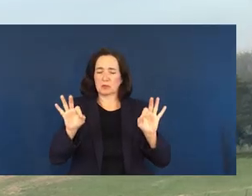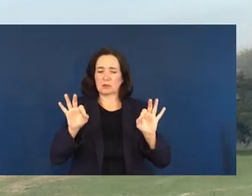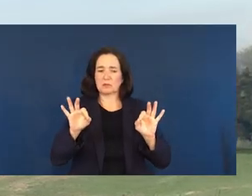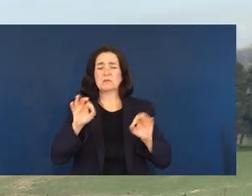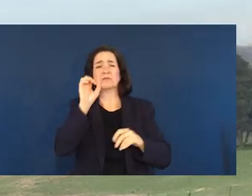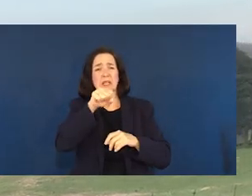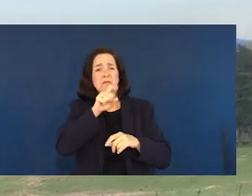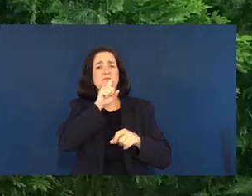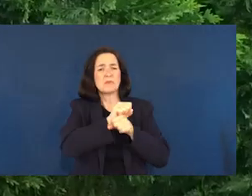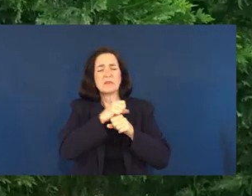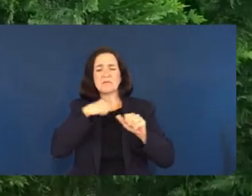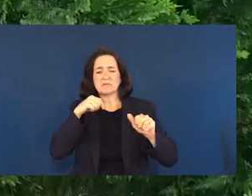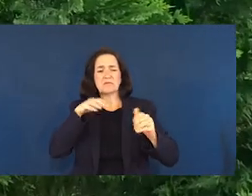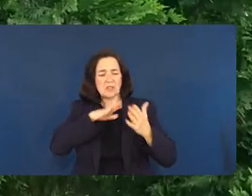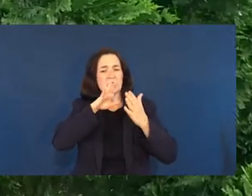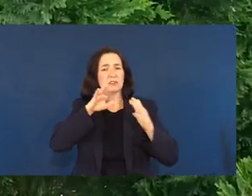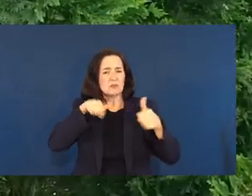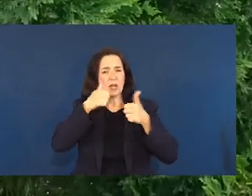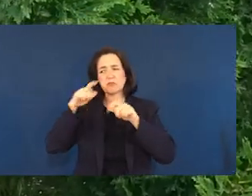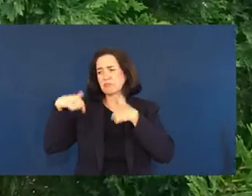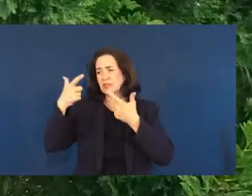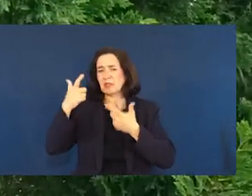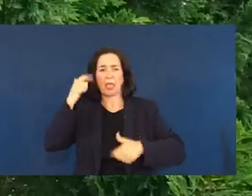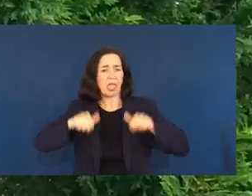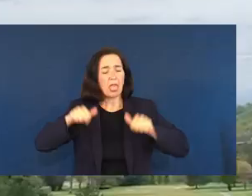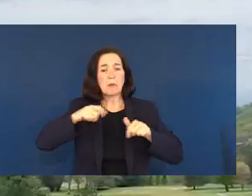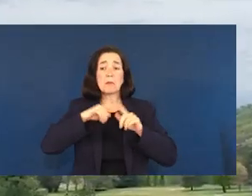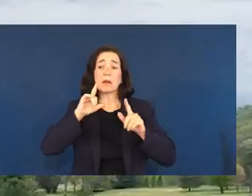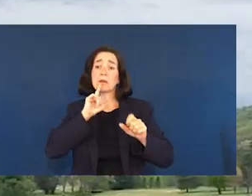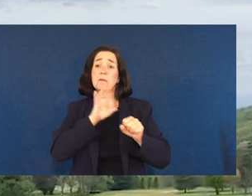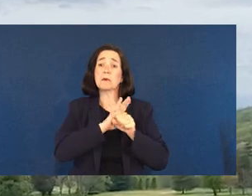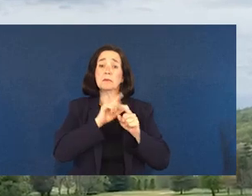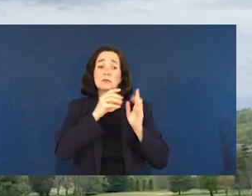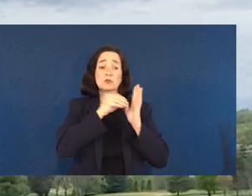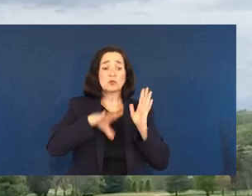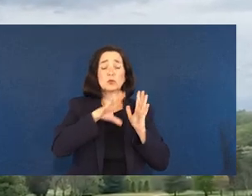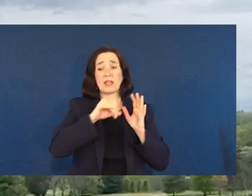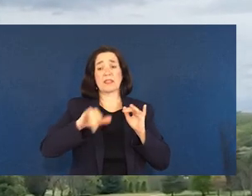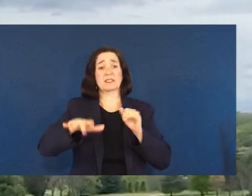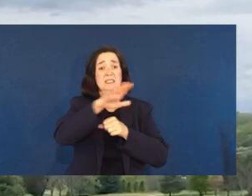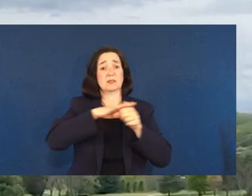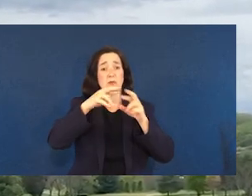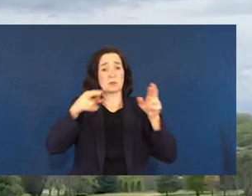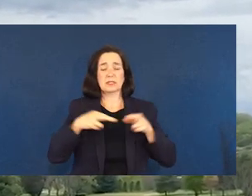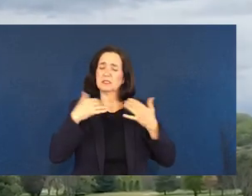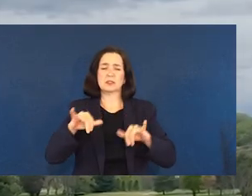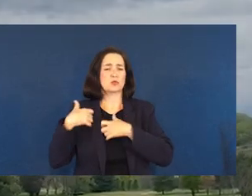Though we have faced challenges during these recent days of uncertainty, that commitment to our students and to this region has remained ever strong.